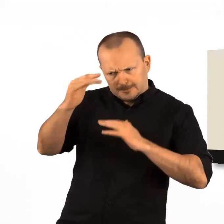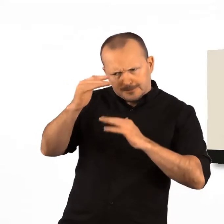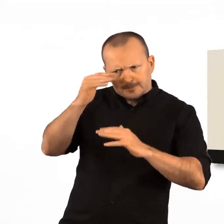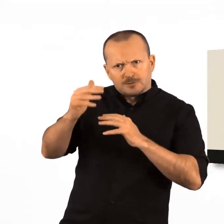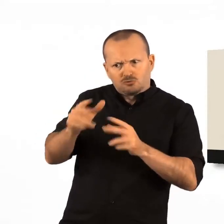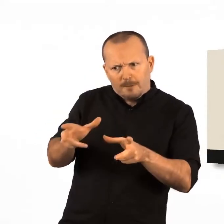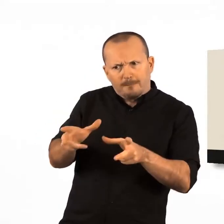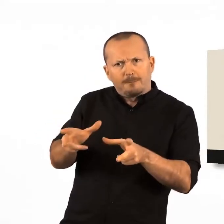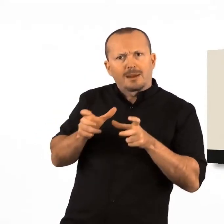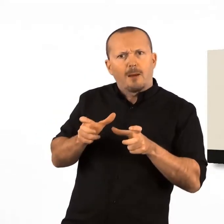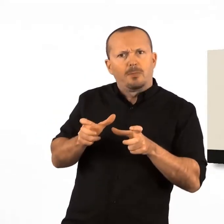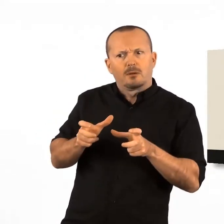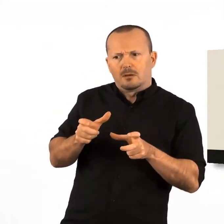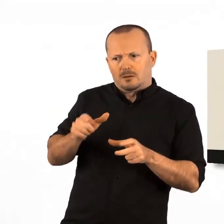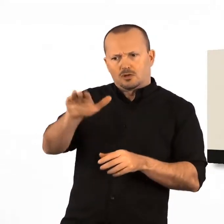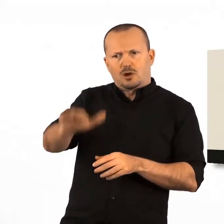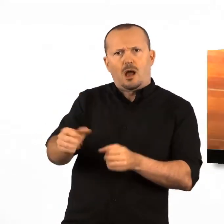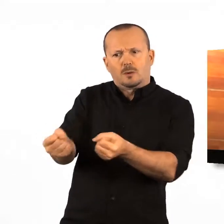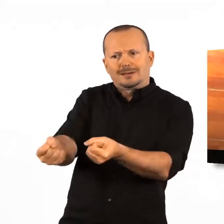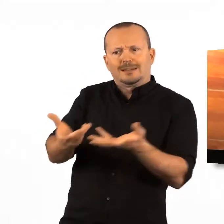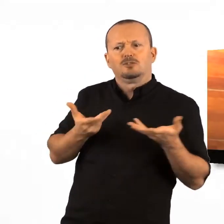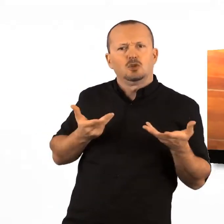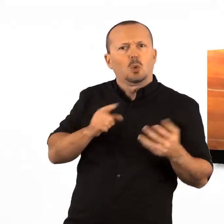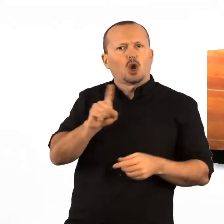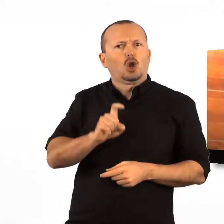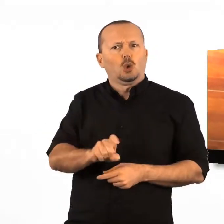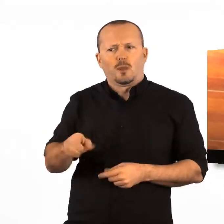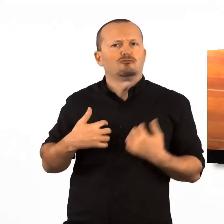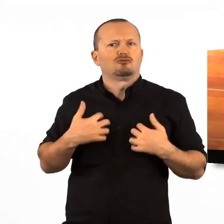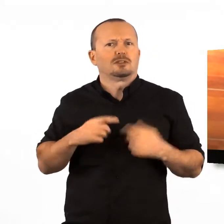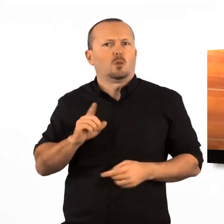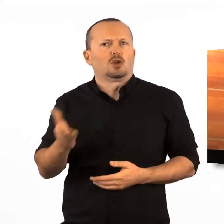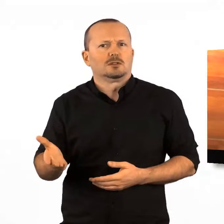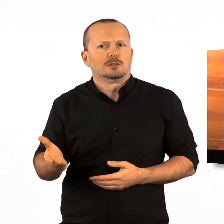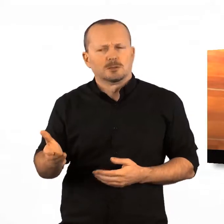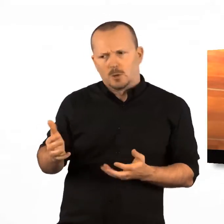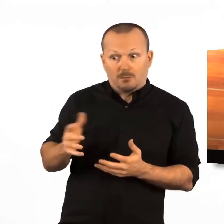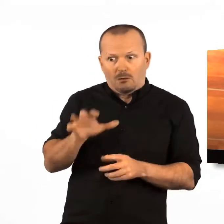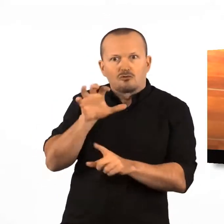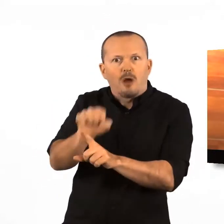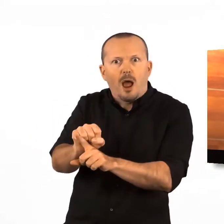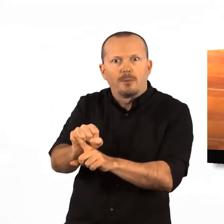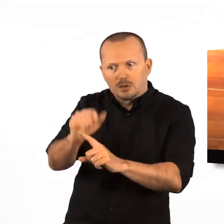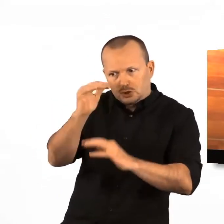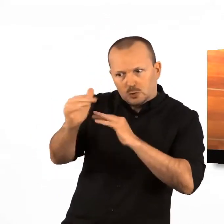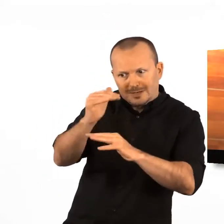you about what they’re interested in and then you’re straight in there. You’re tuned in and then straight in following their lead.